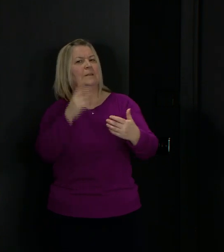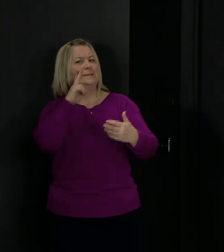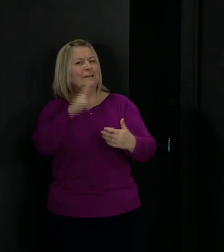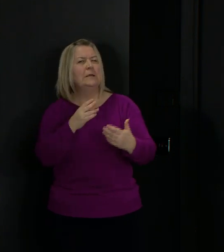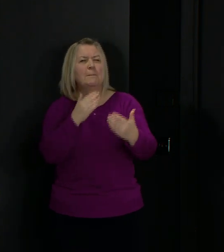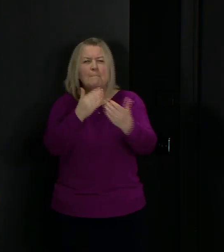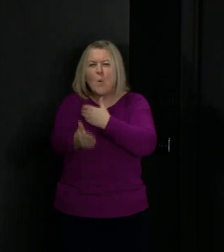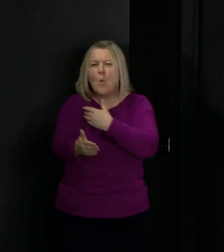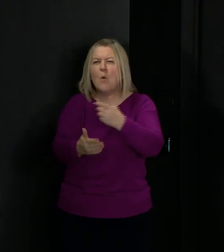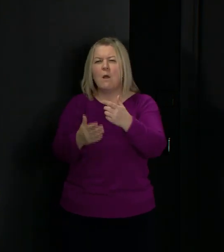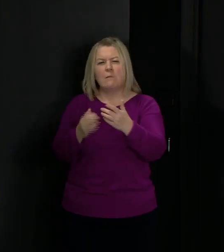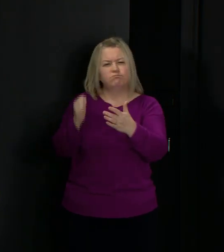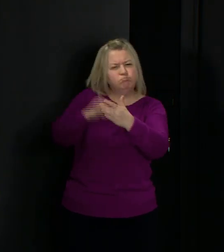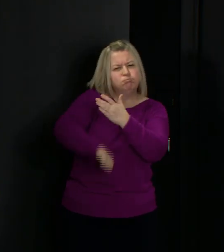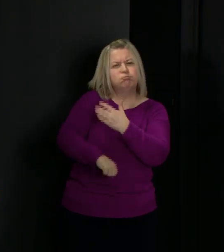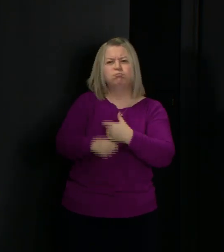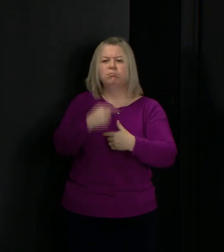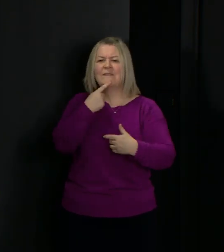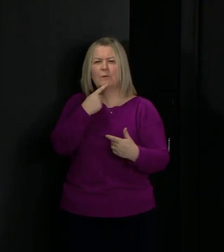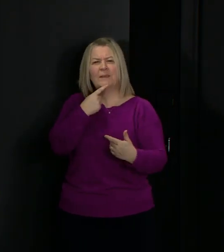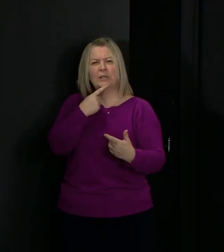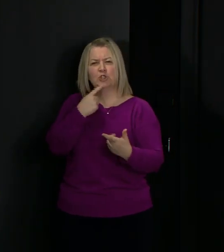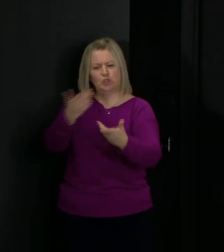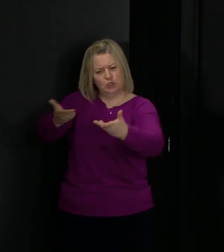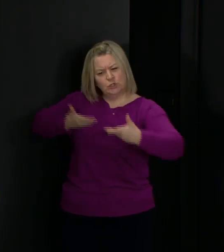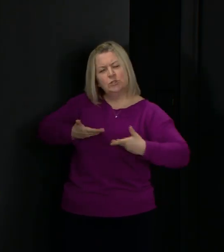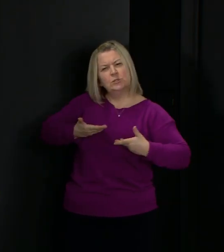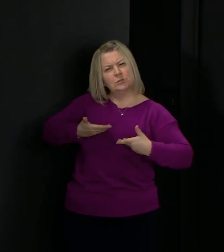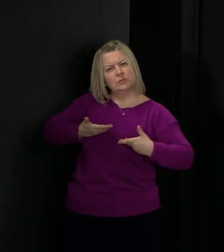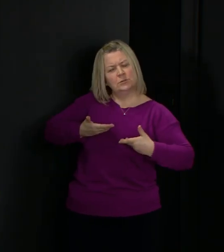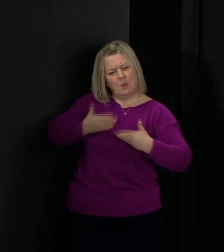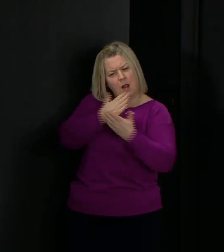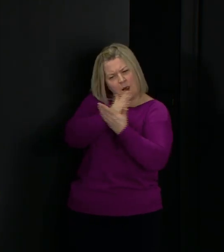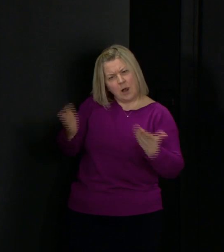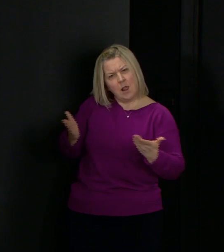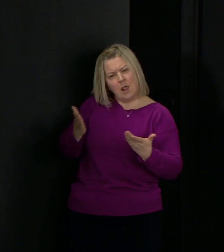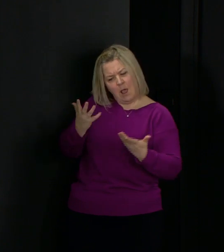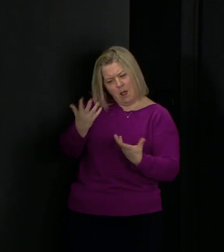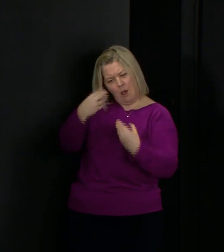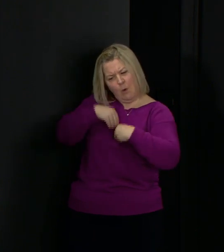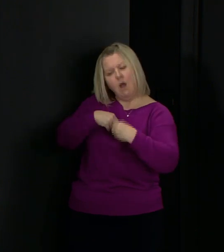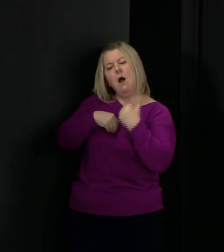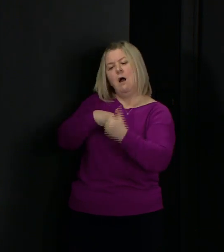and robust data which allows us to get a much clearer sense of what trajectory we are on